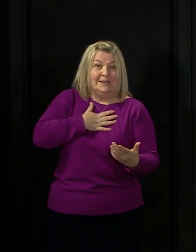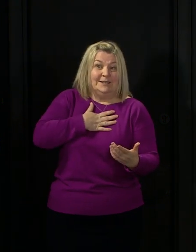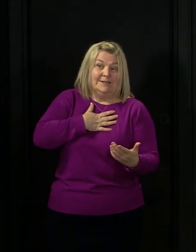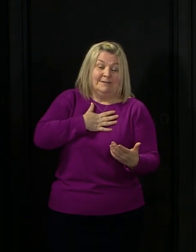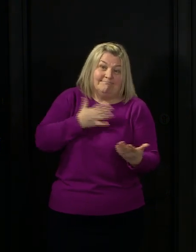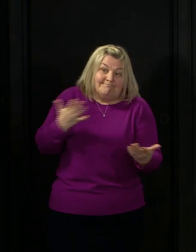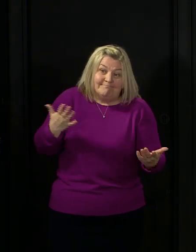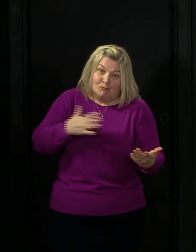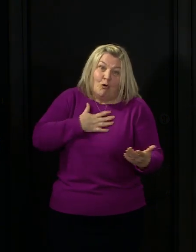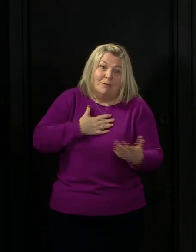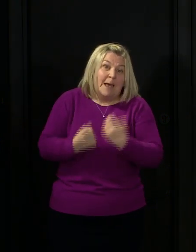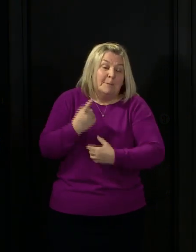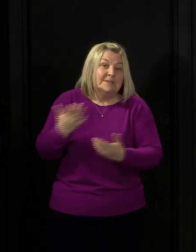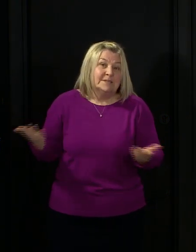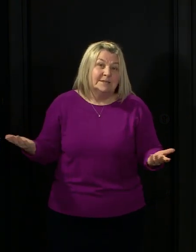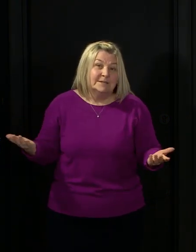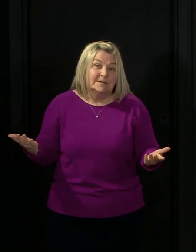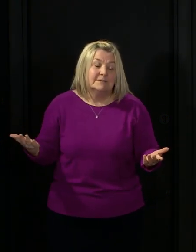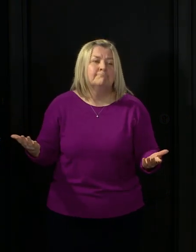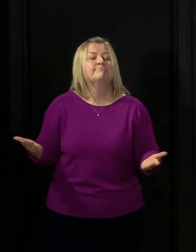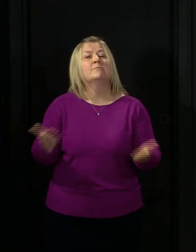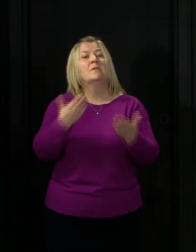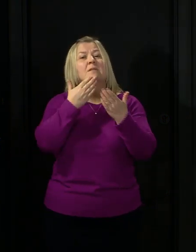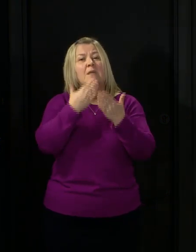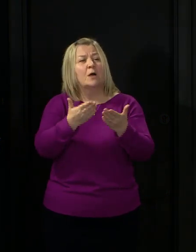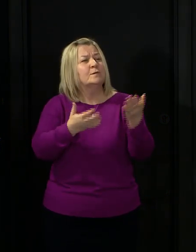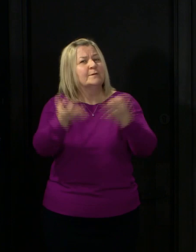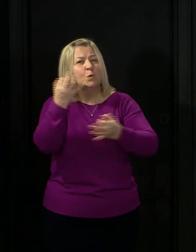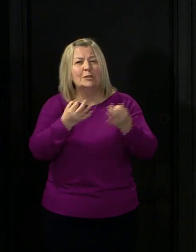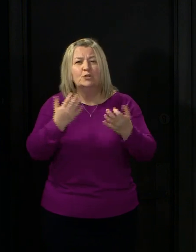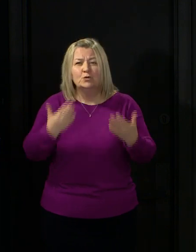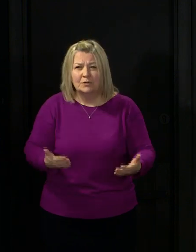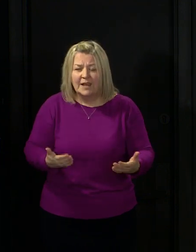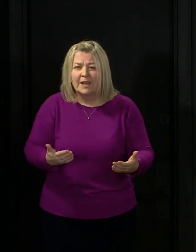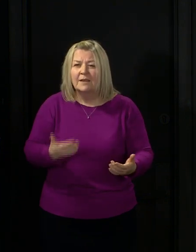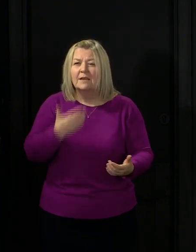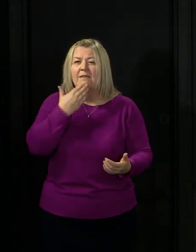That is all the questions. Can I thank all of the journalist for joining in, can I thank